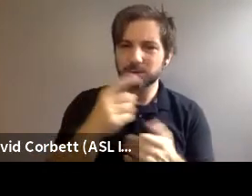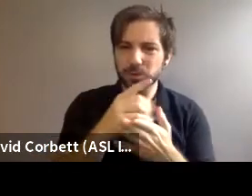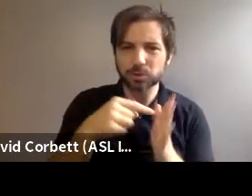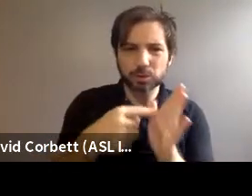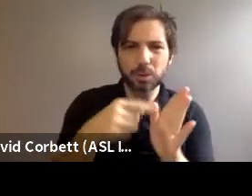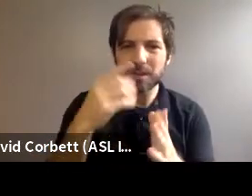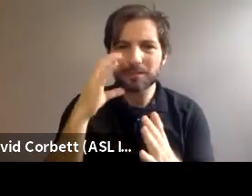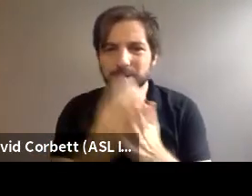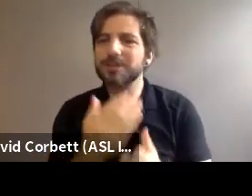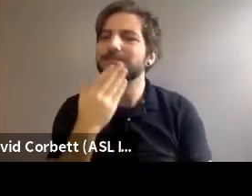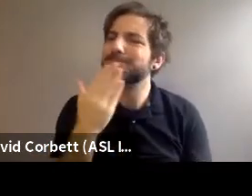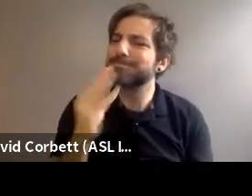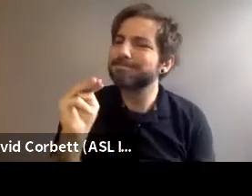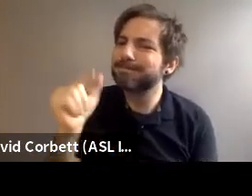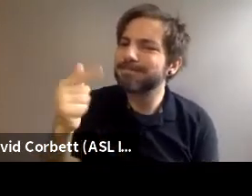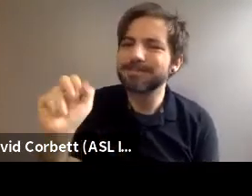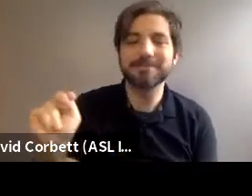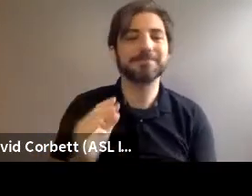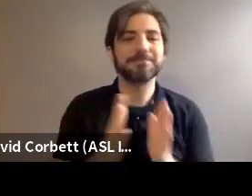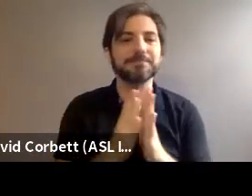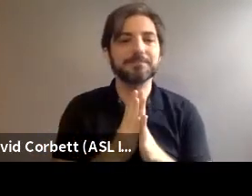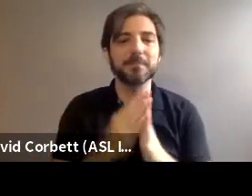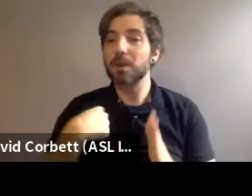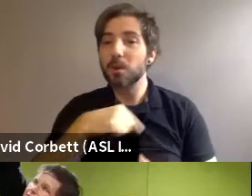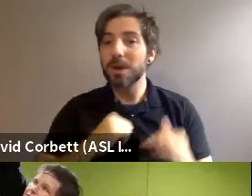Thank you, Magan. We have performed--the Disability Project